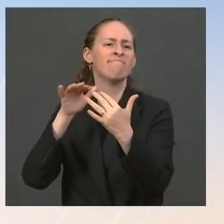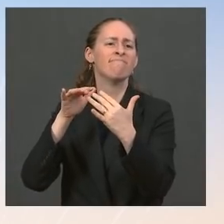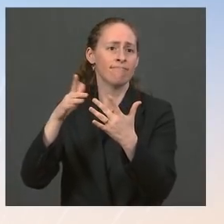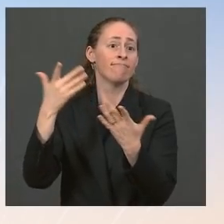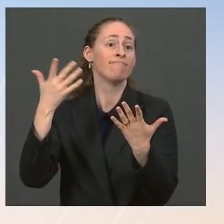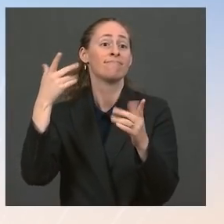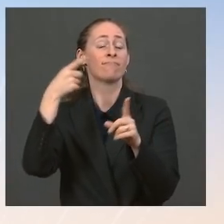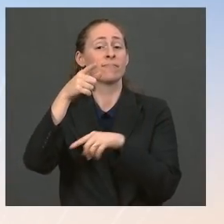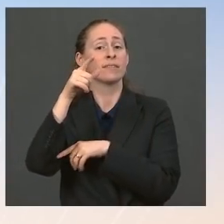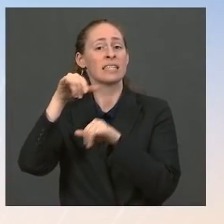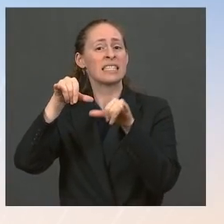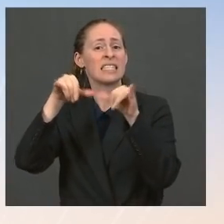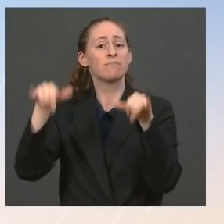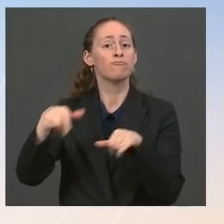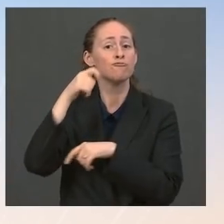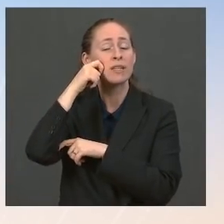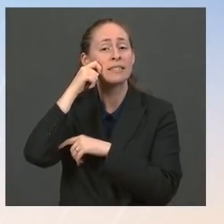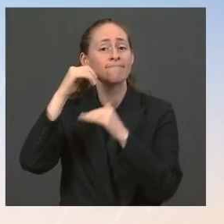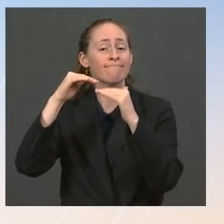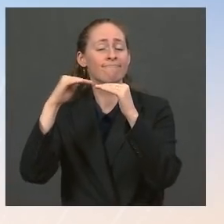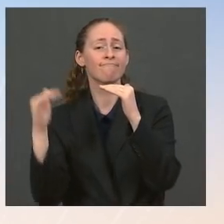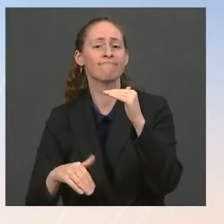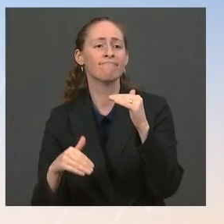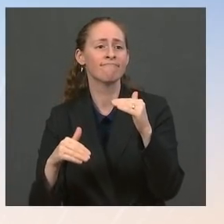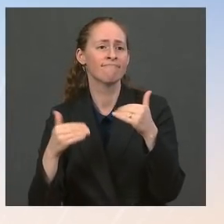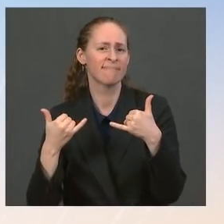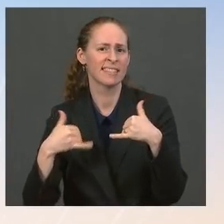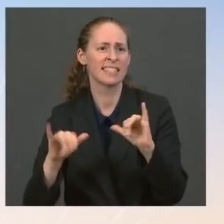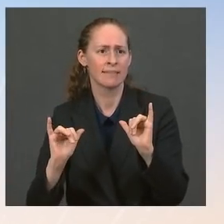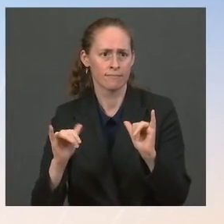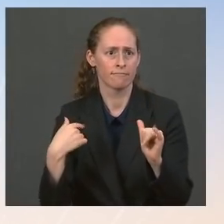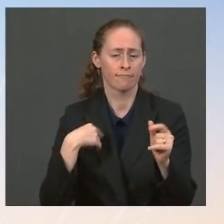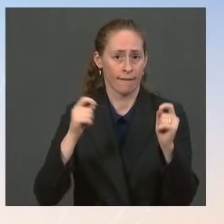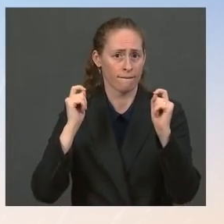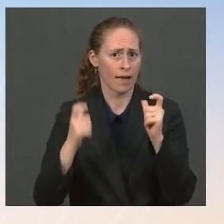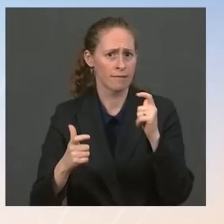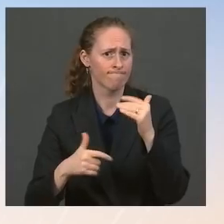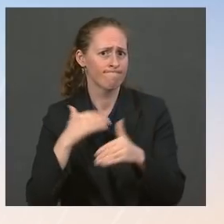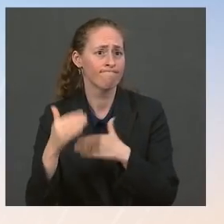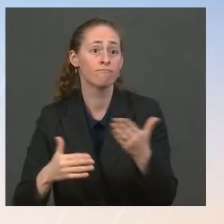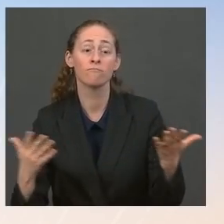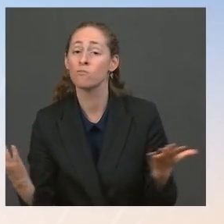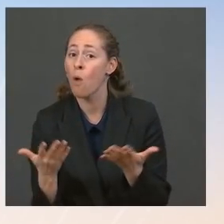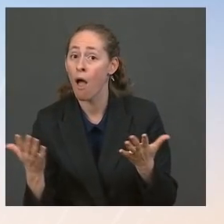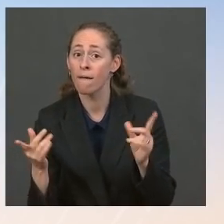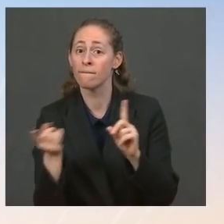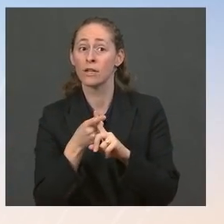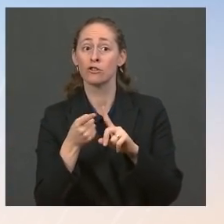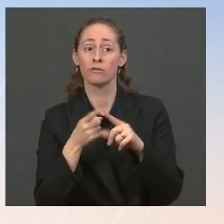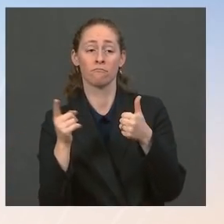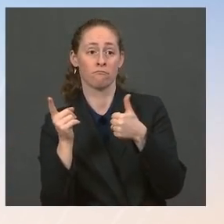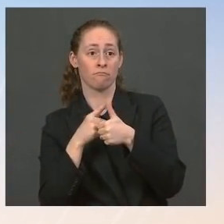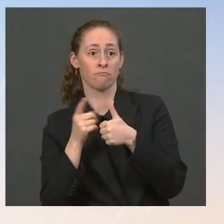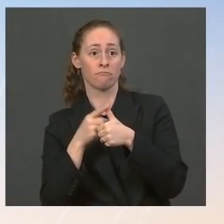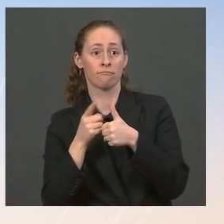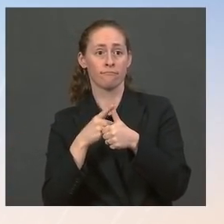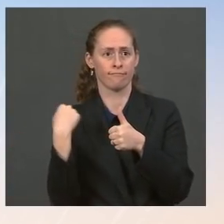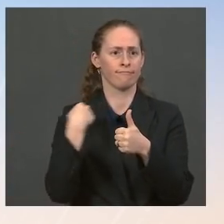We have been swift and thorough in our response. First, we immediately contacted the Office of Inspector General